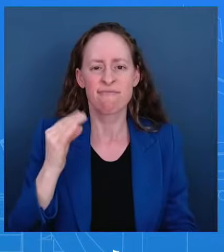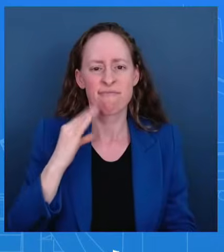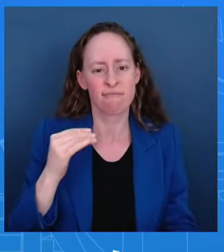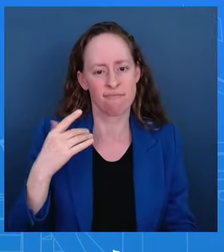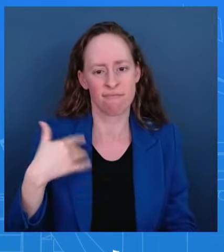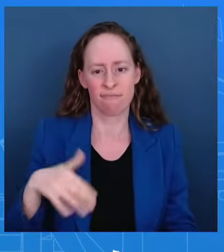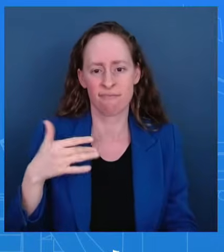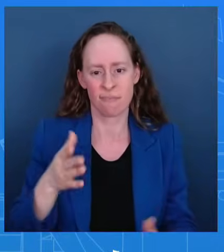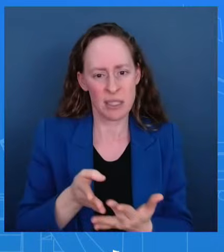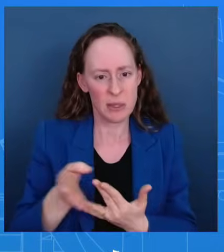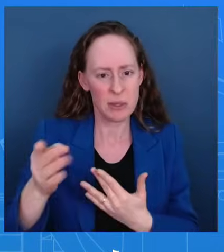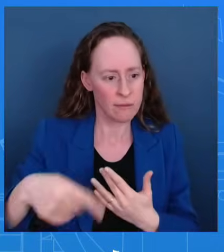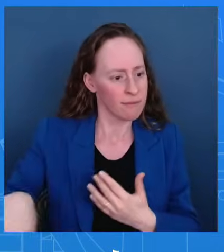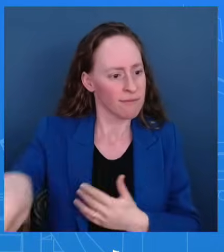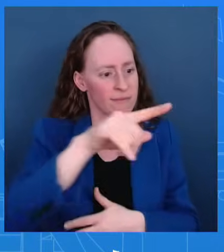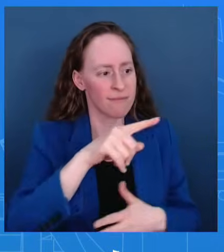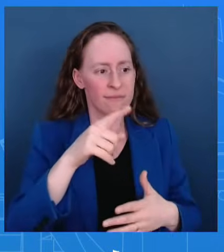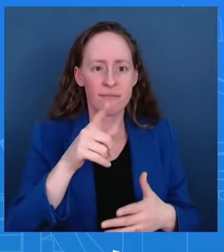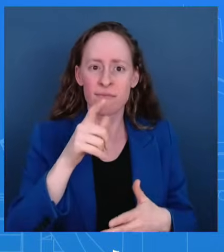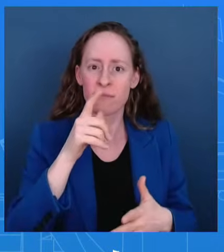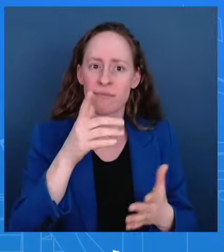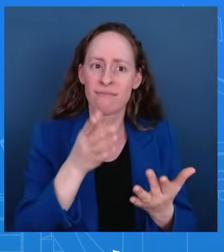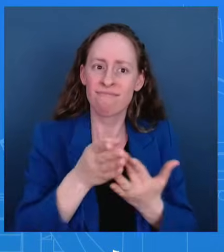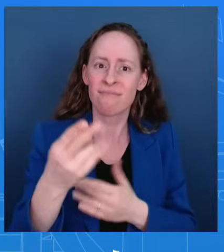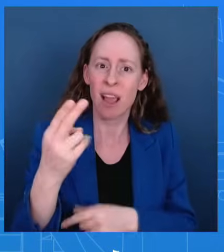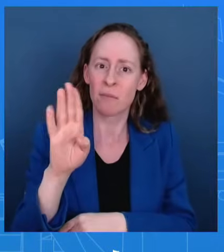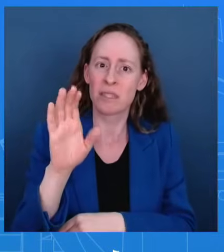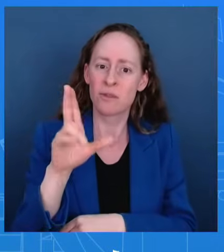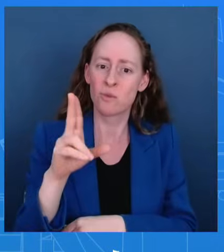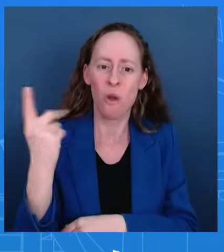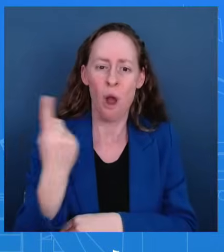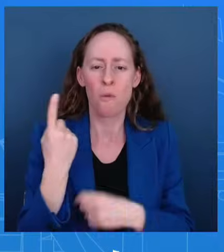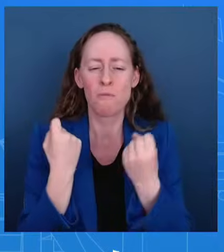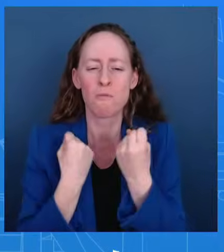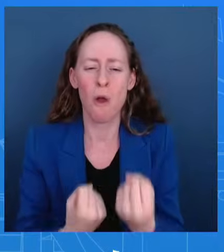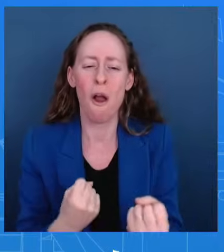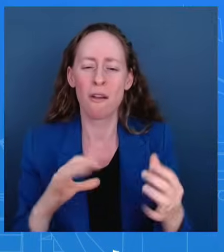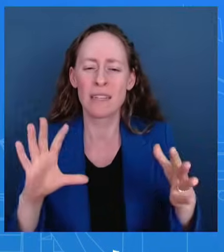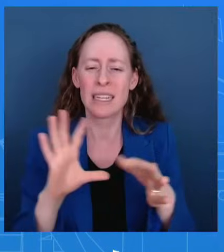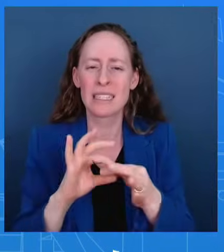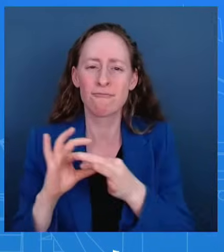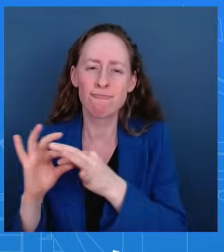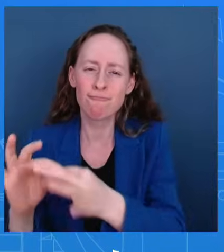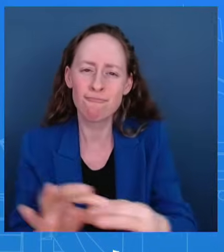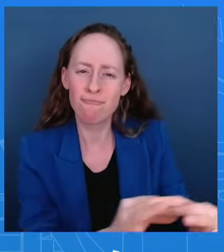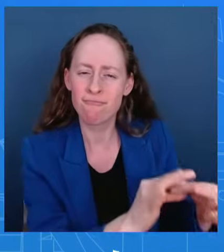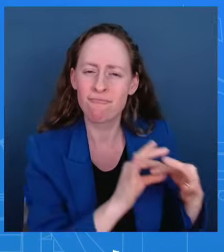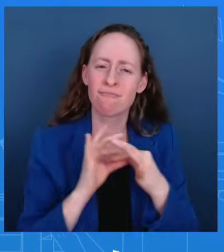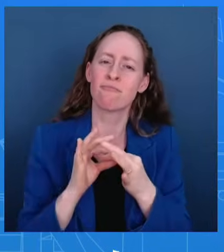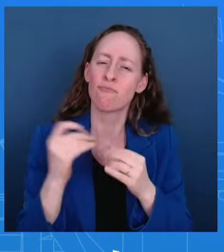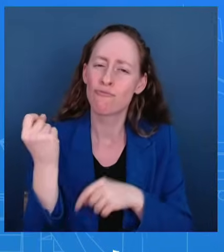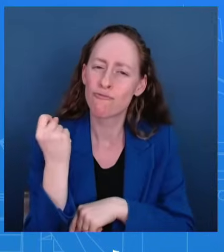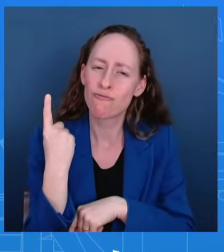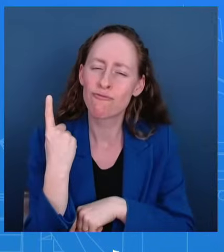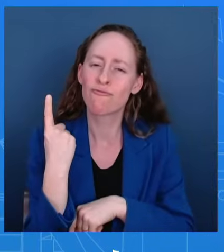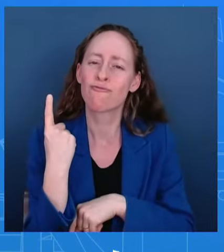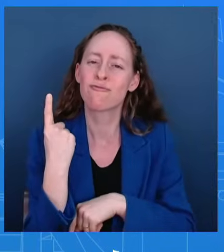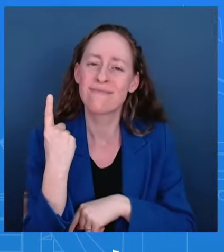if you can imagine, collective -- and how important it is, and how respected that is. And so, look, he'll have, I think, some important messages